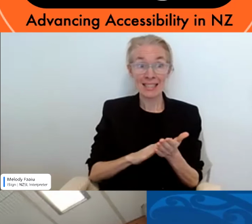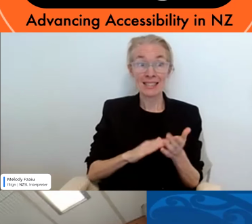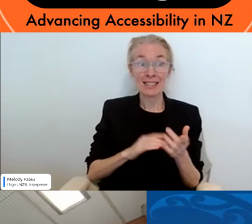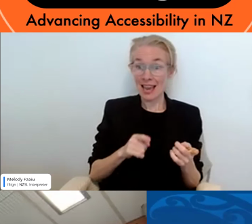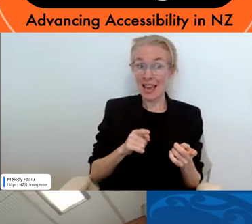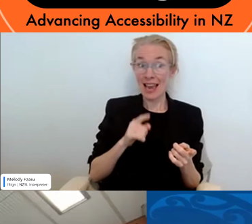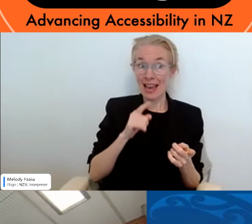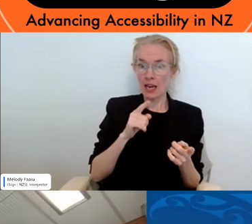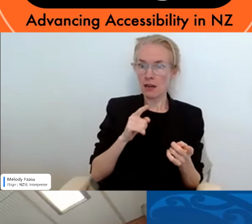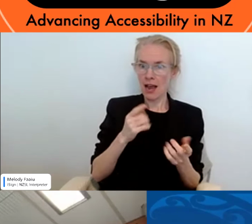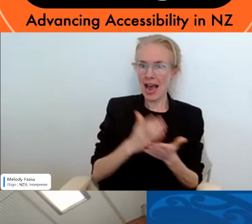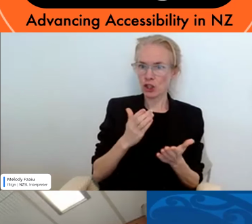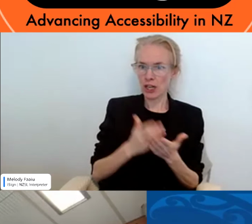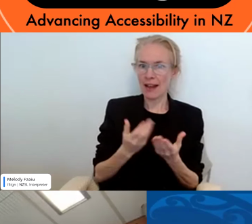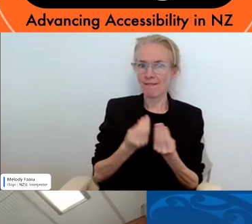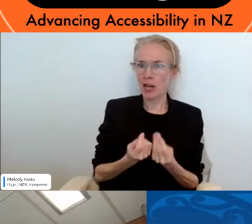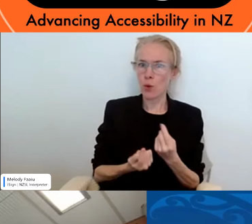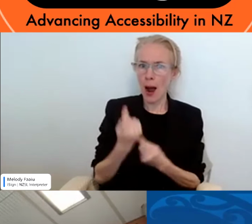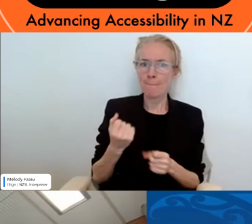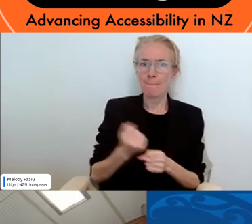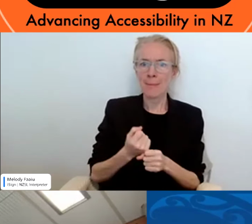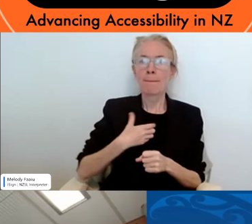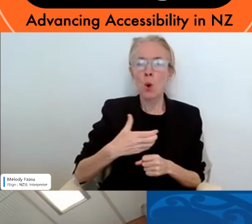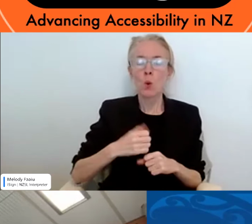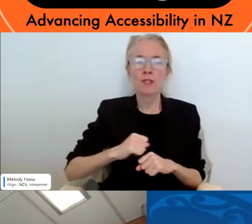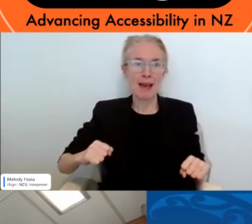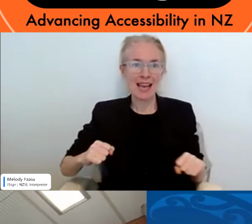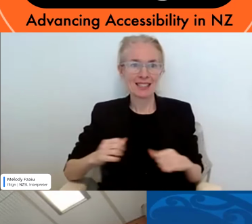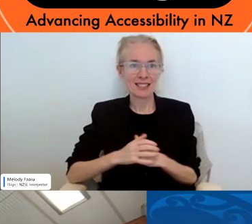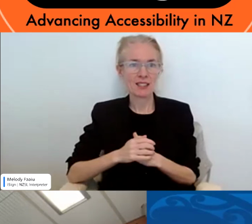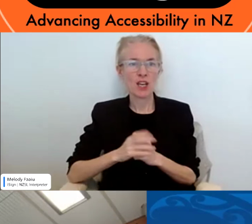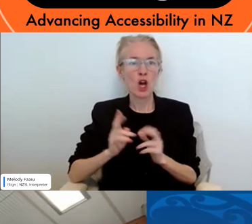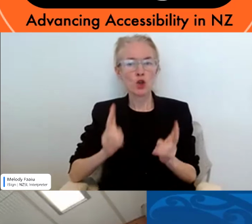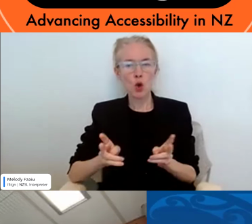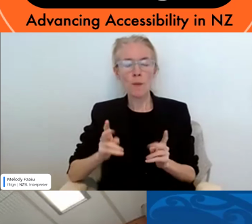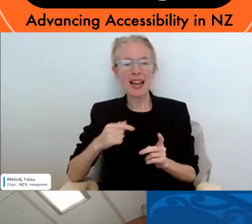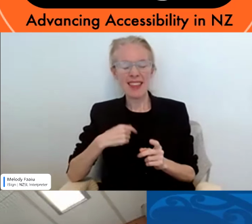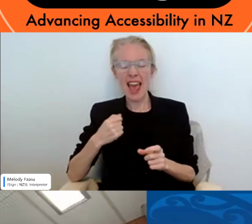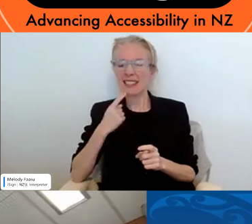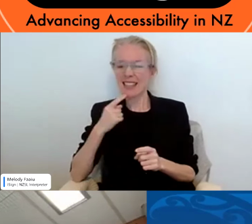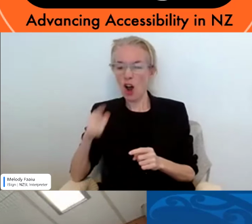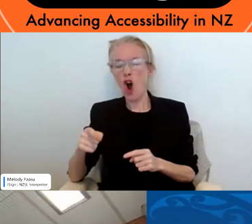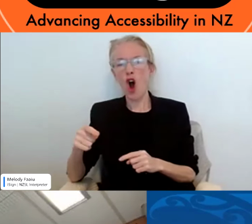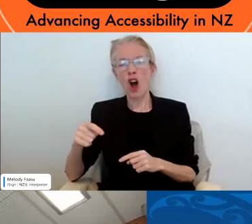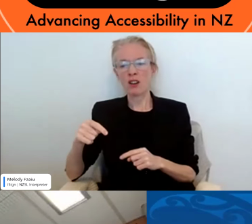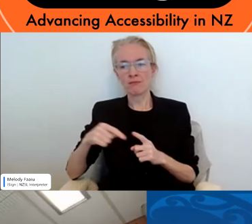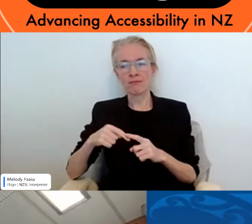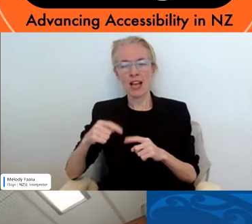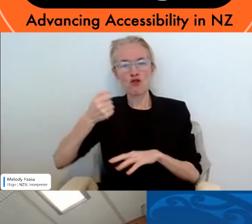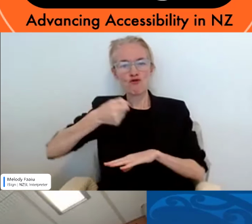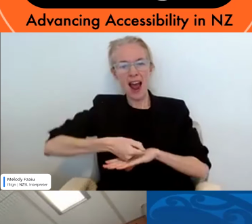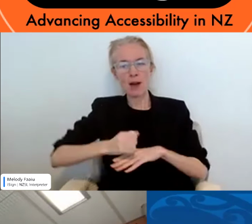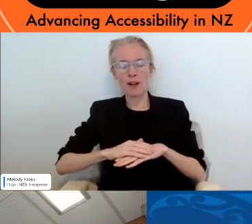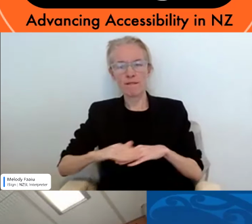less. And rather than just throwing us down on the bottom floor and saying that's good enough for you mate, it was a design of thought